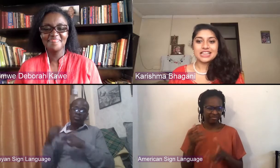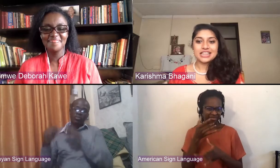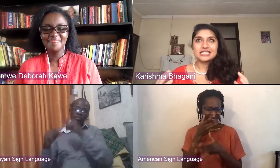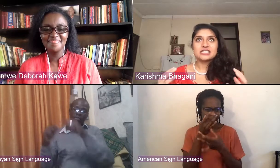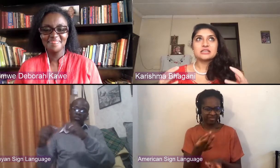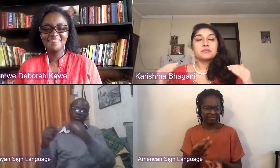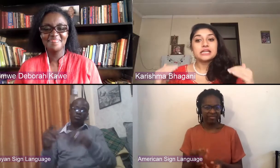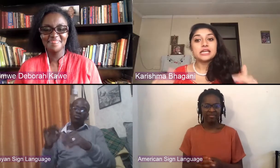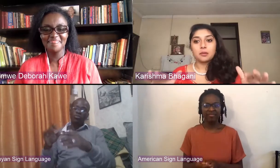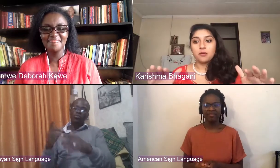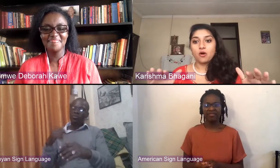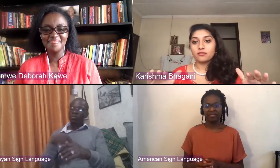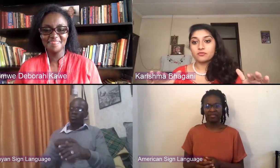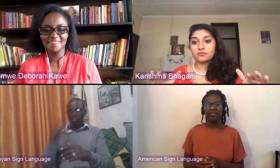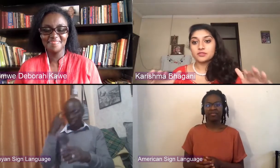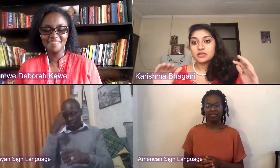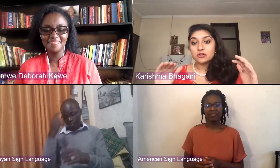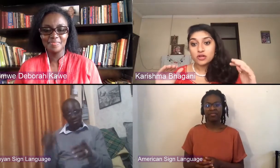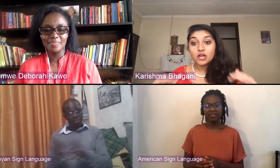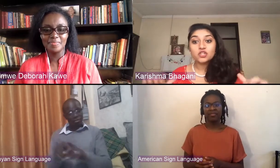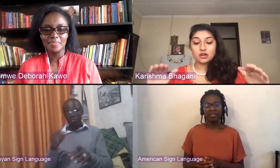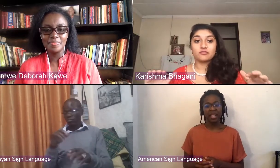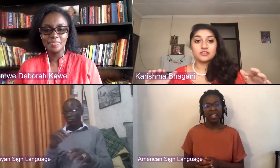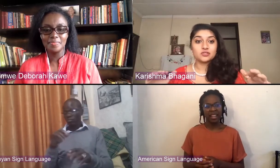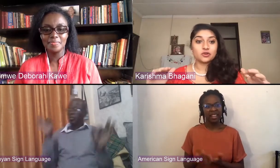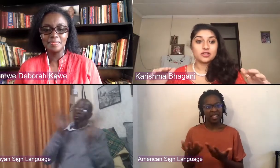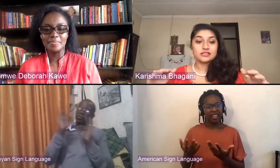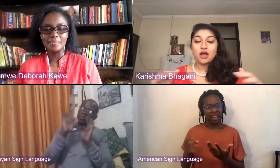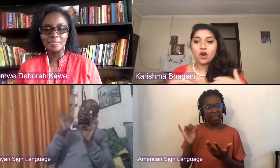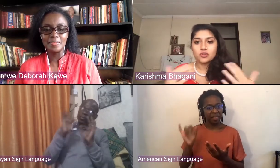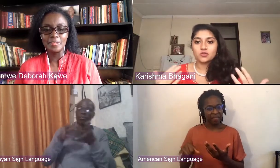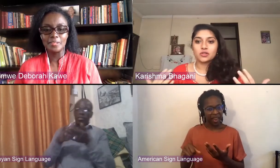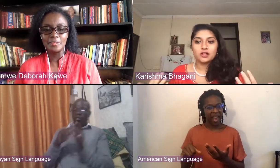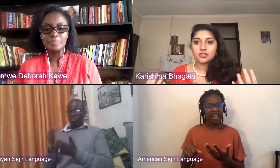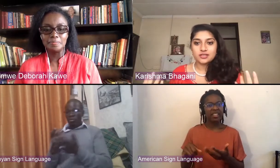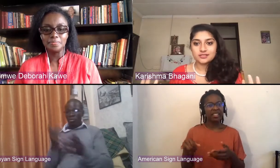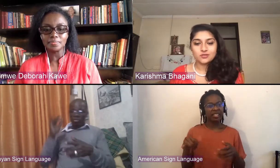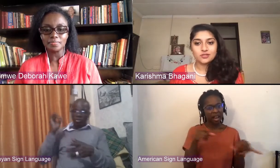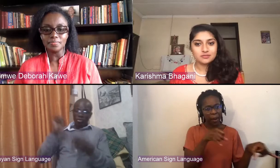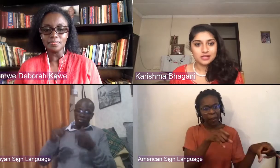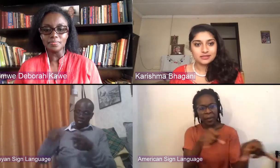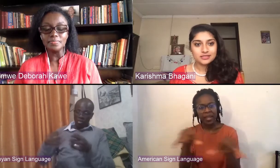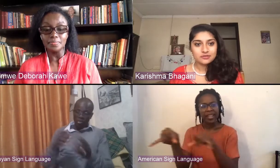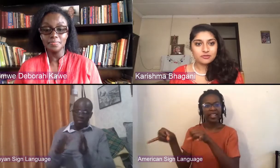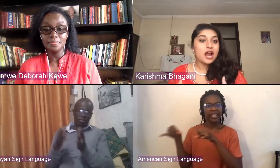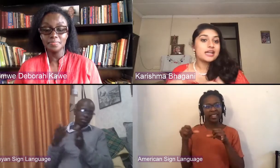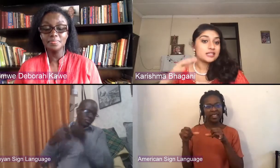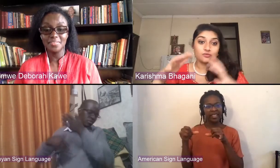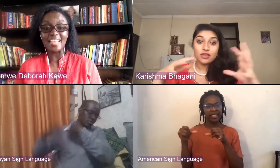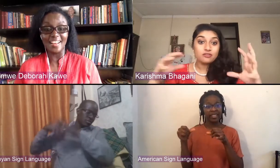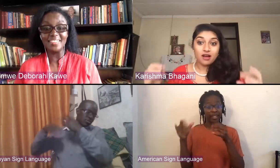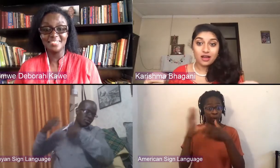that the medium of introduction of these stories across all cultures is so similar, regardless of where you are